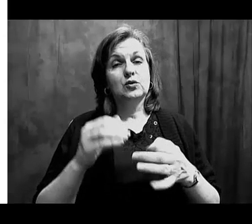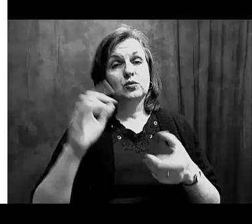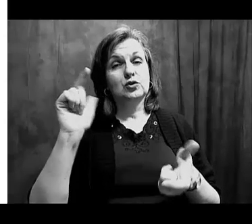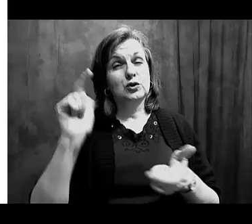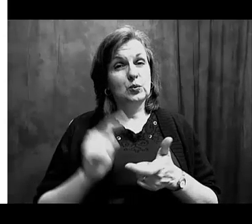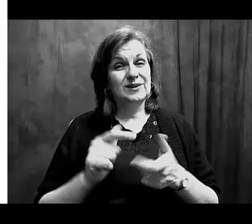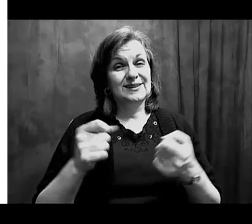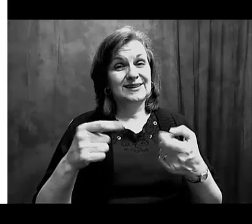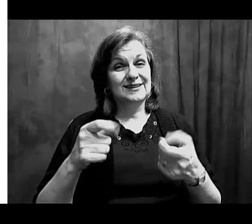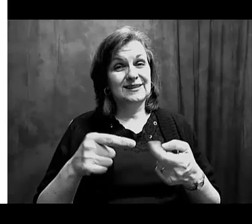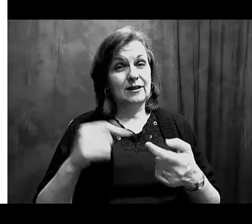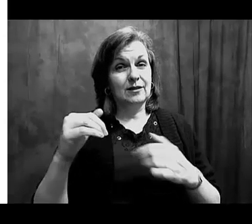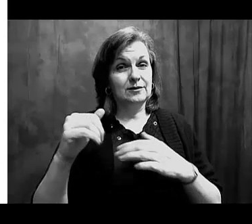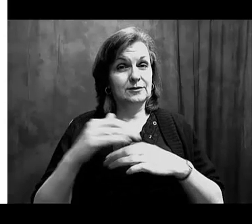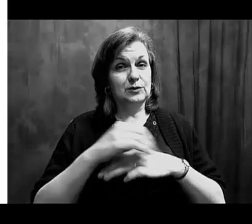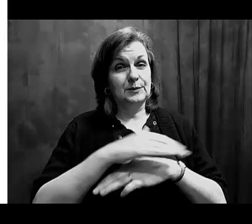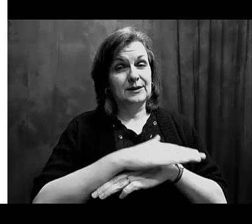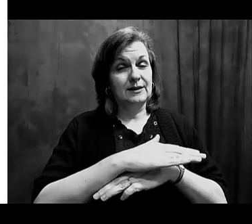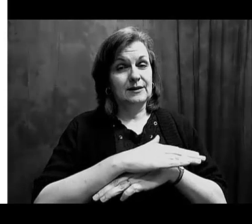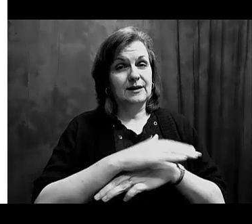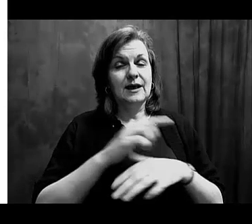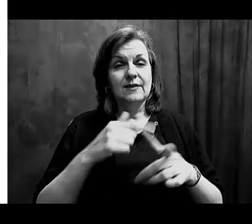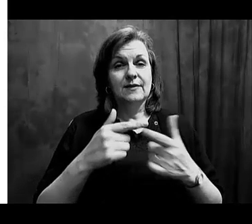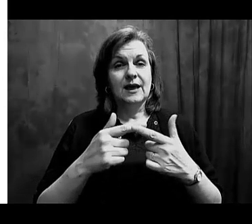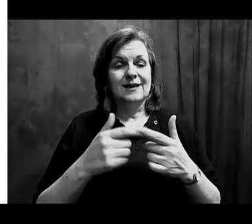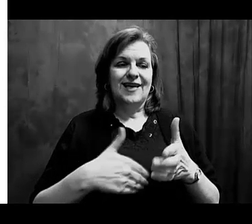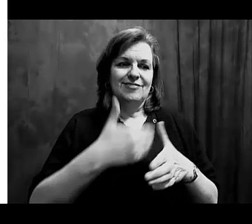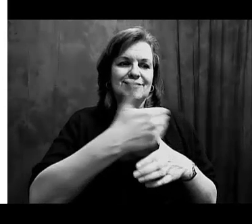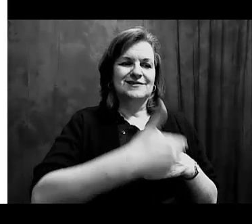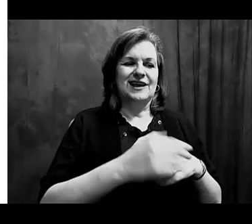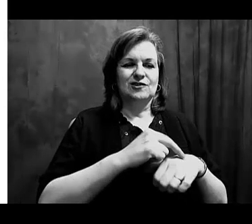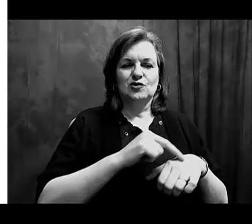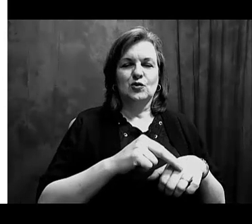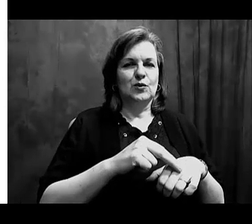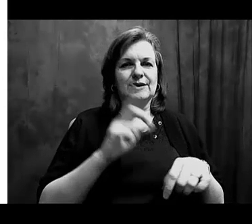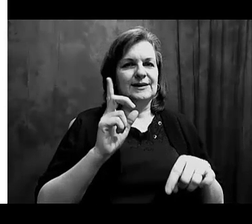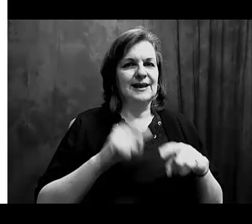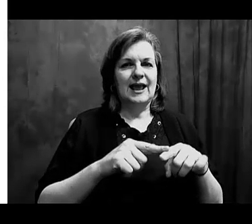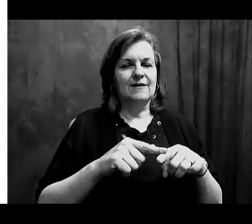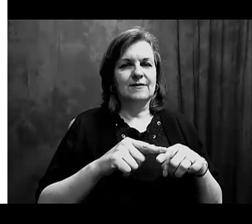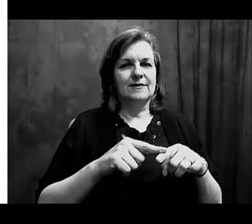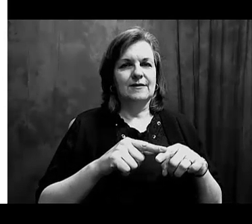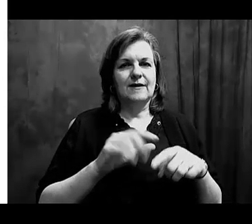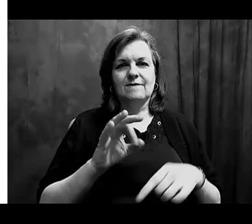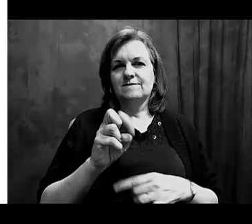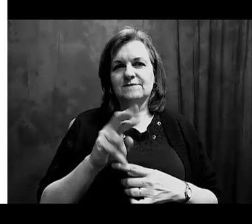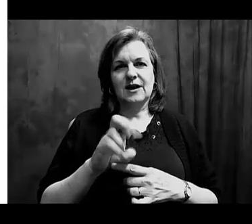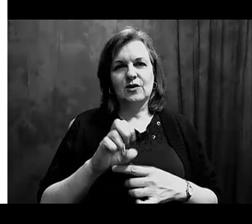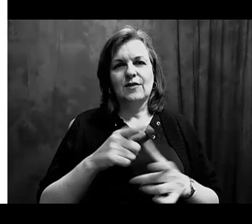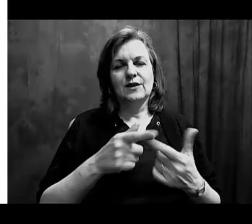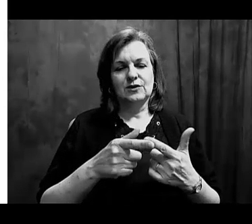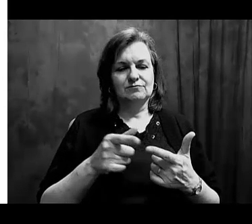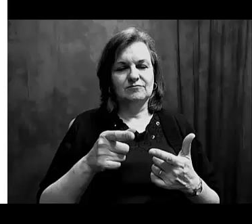the receiving neuron cannot fire and you get a stop